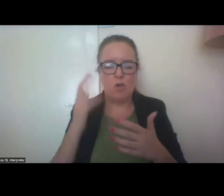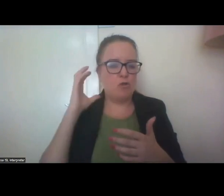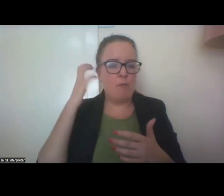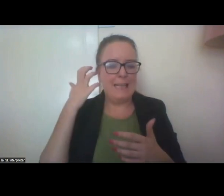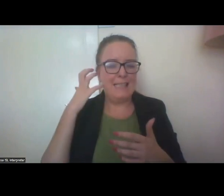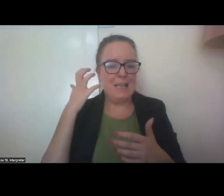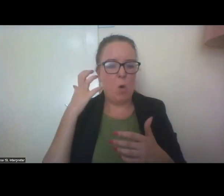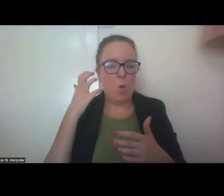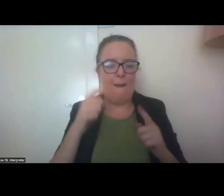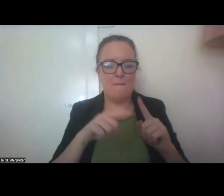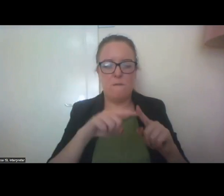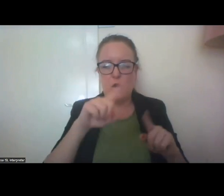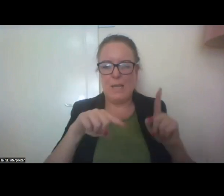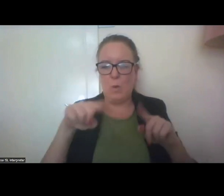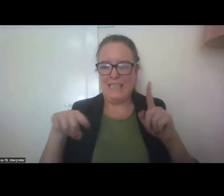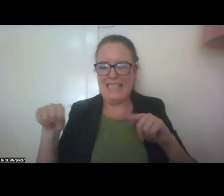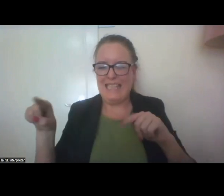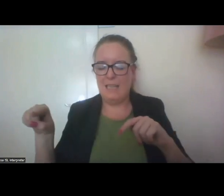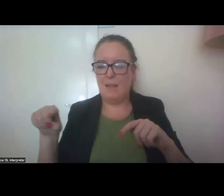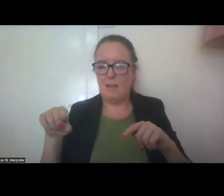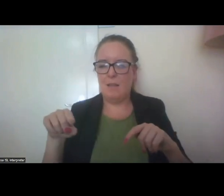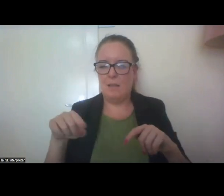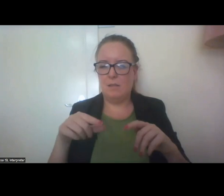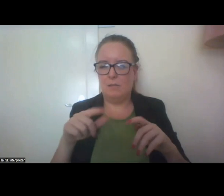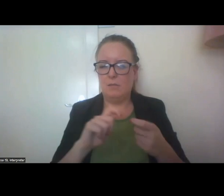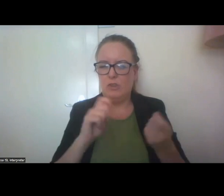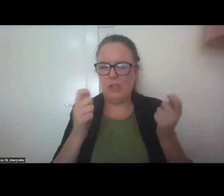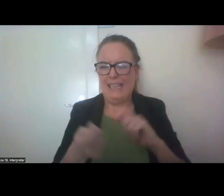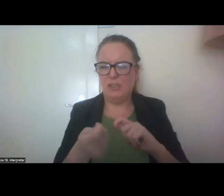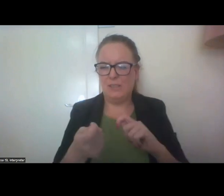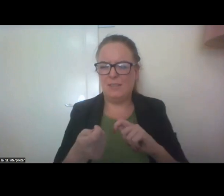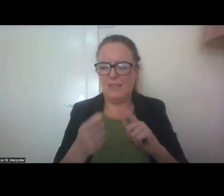and there have been a couple of big changes in the UK,